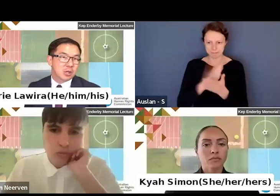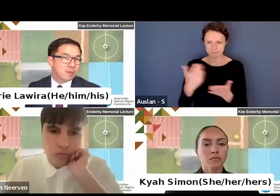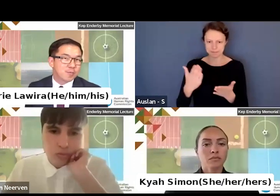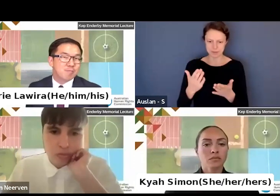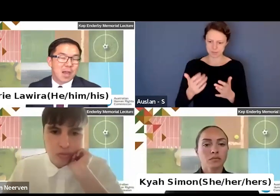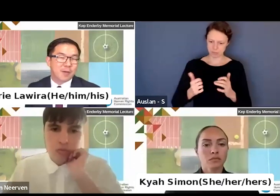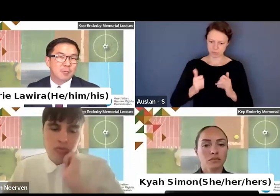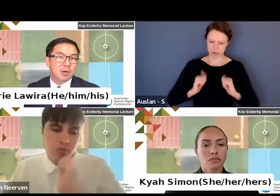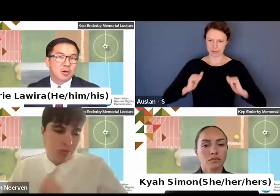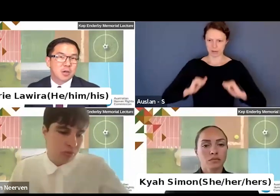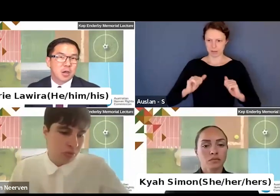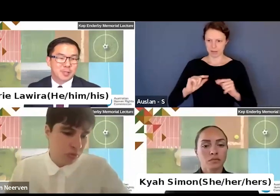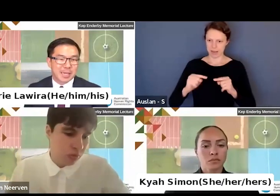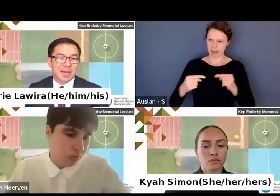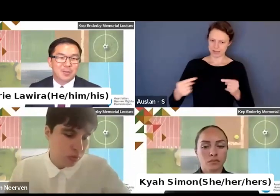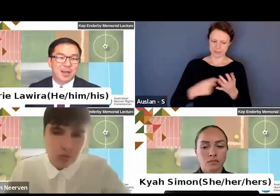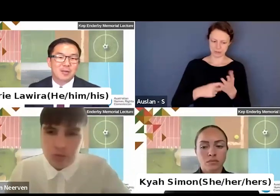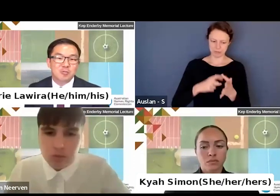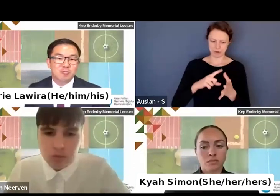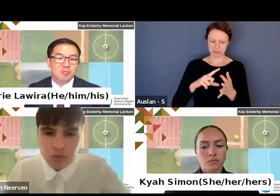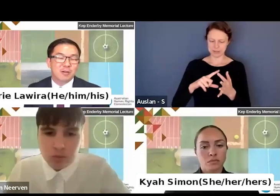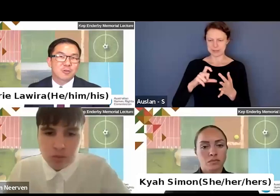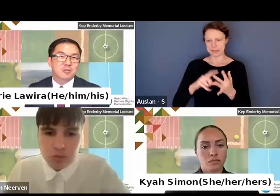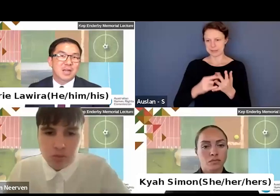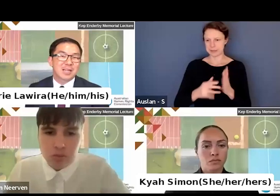that you've you may have come across, particularly at that ground race